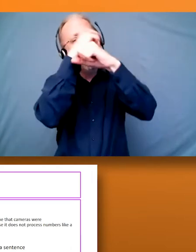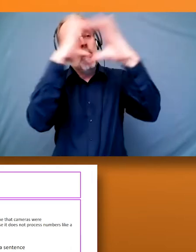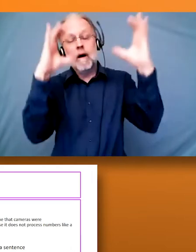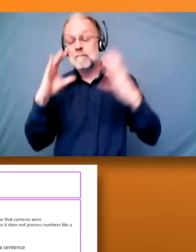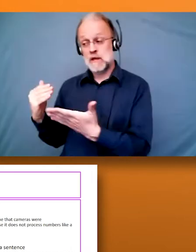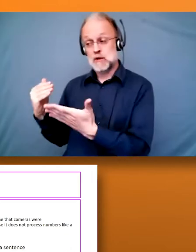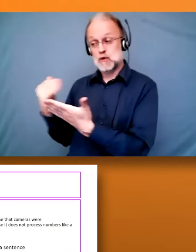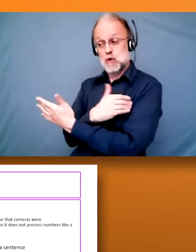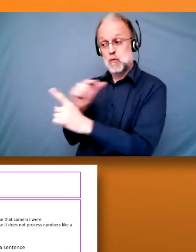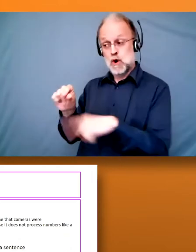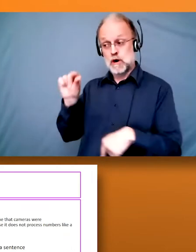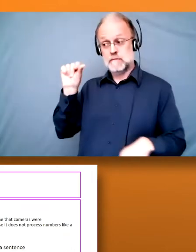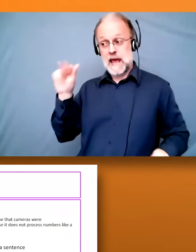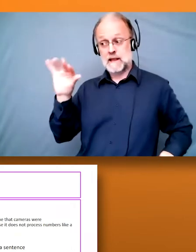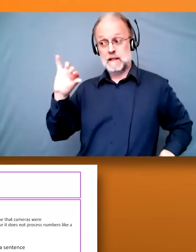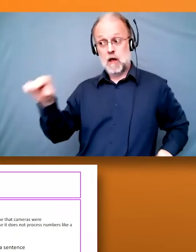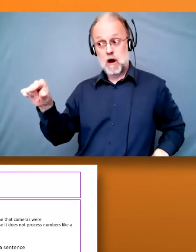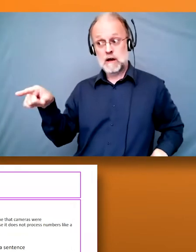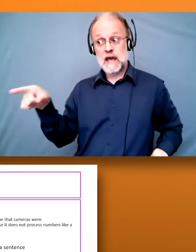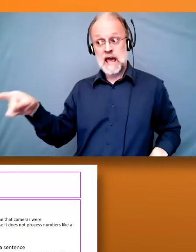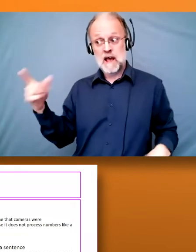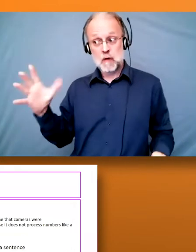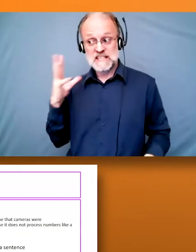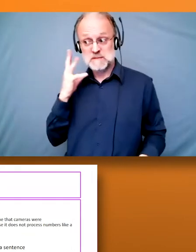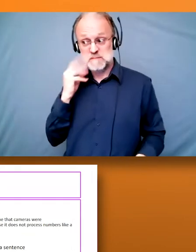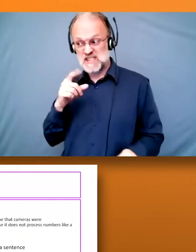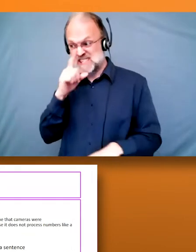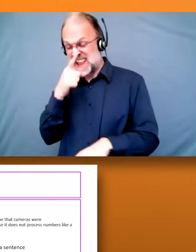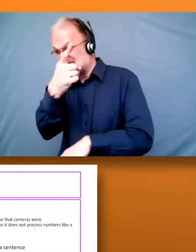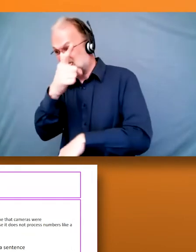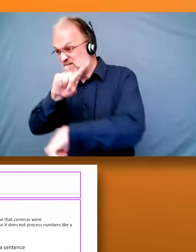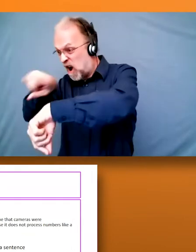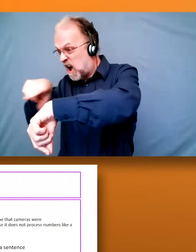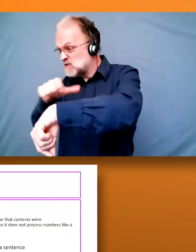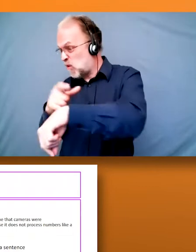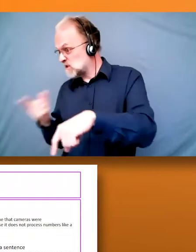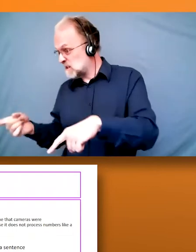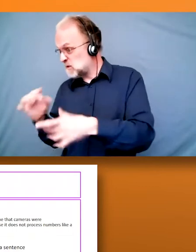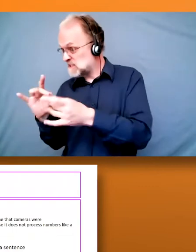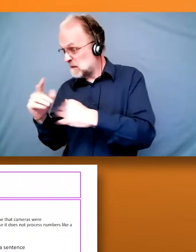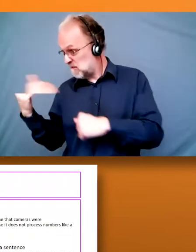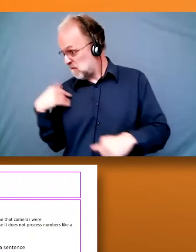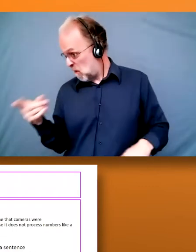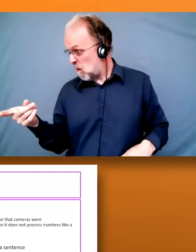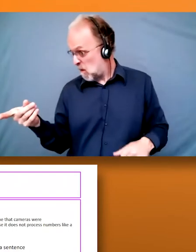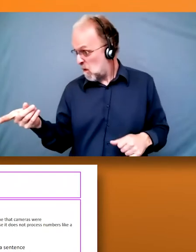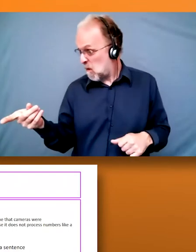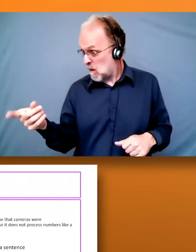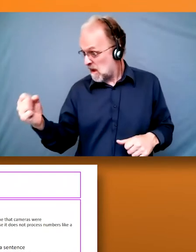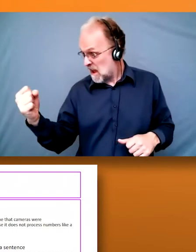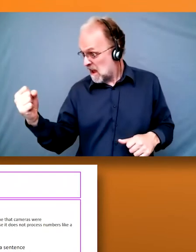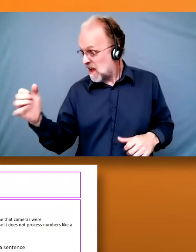So giving them that new word analog and connecting to something that they already know or something they previously said will help them